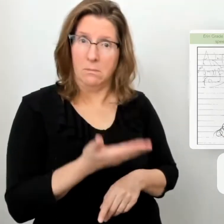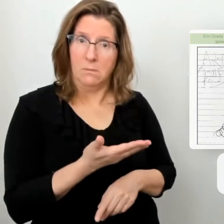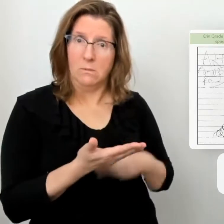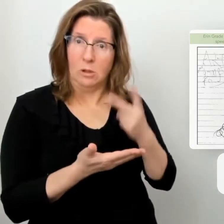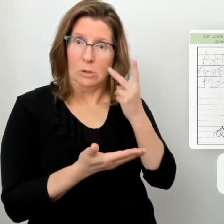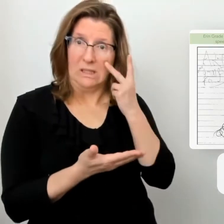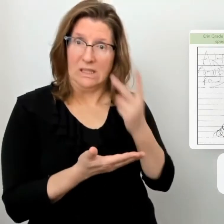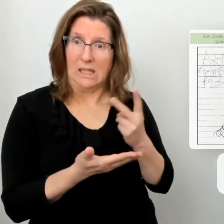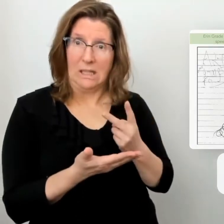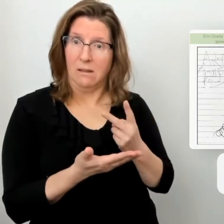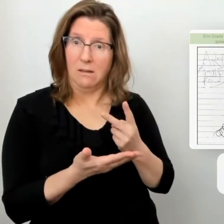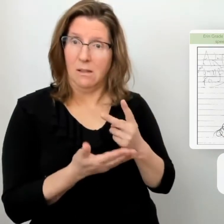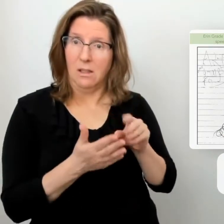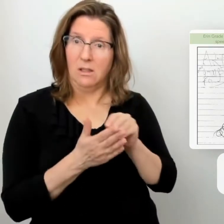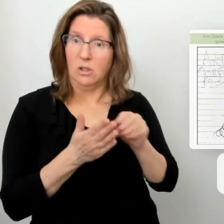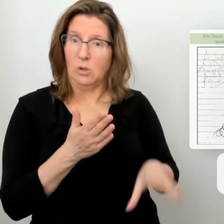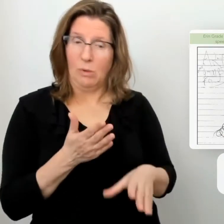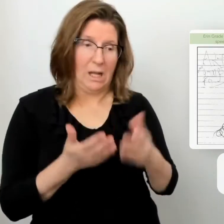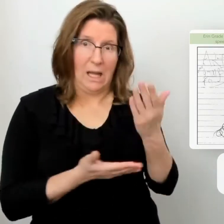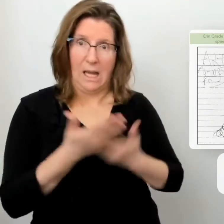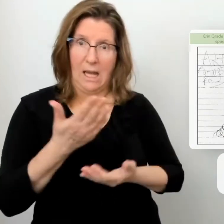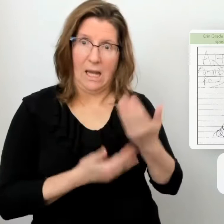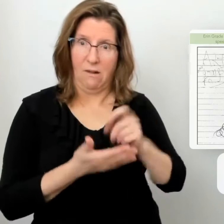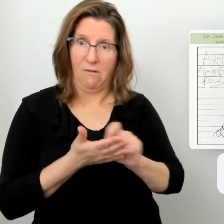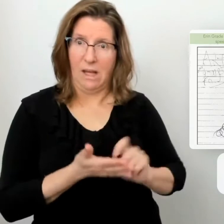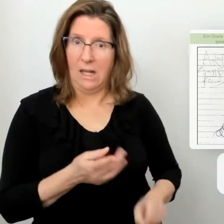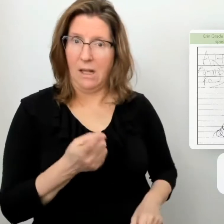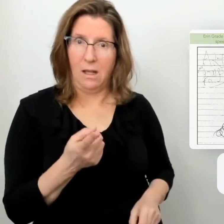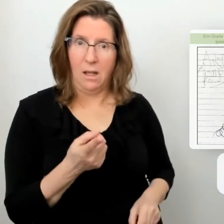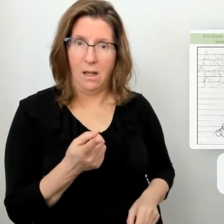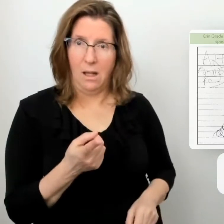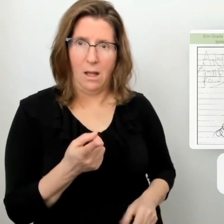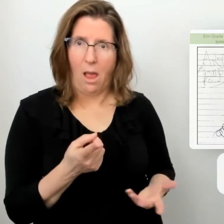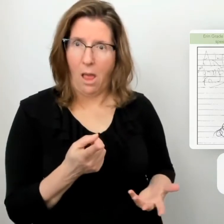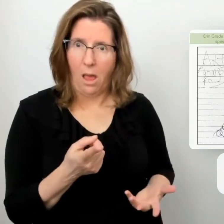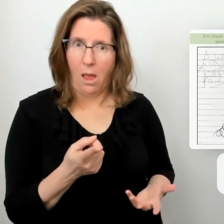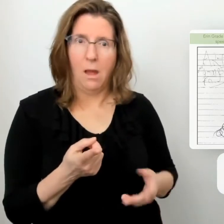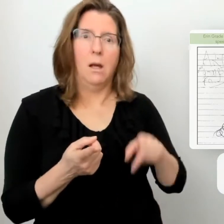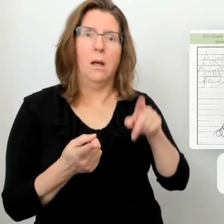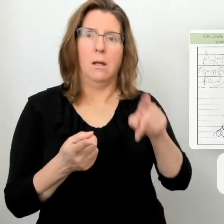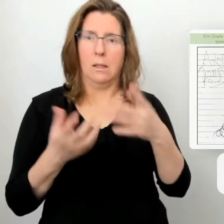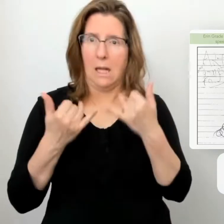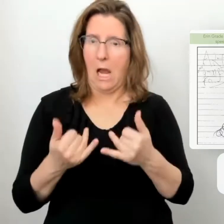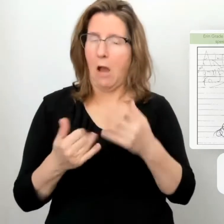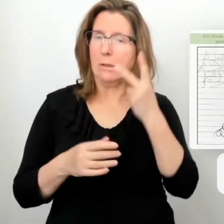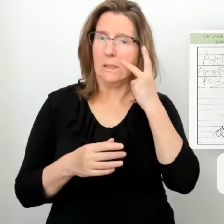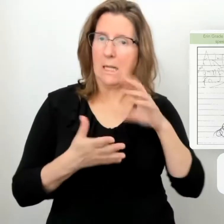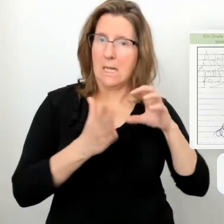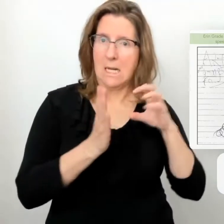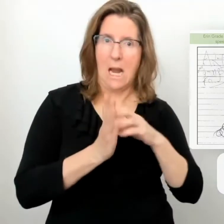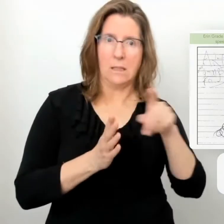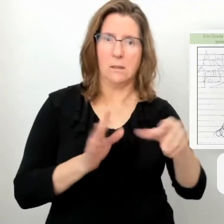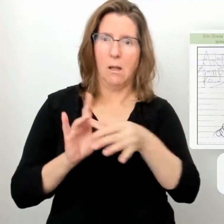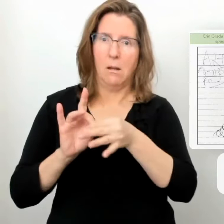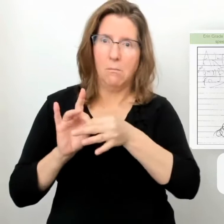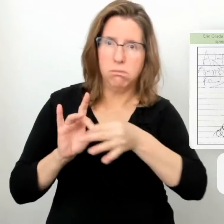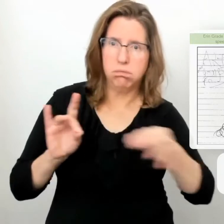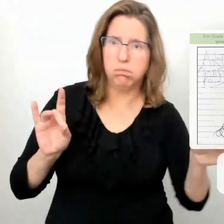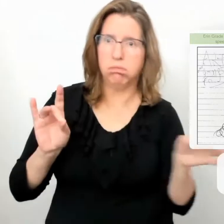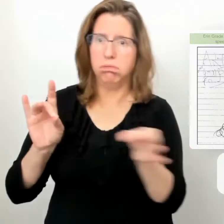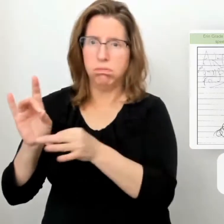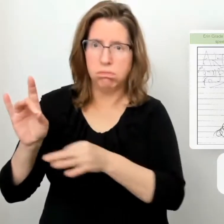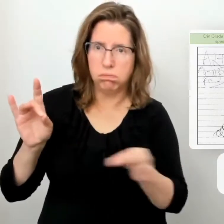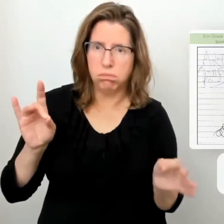On the slide you see the writing output of a student using paper and pencil compared to speech recognition.